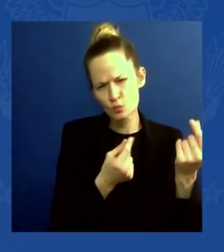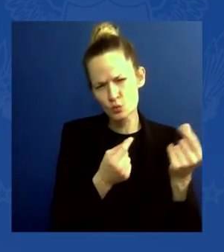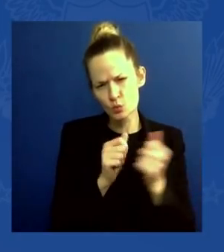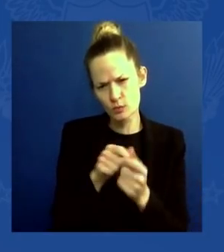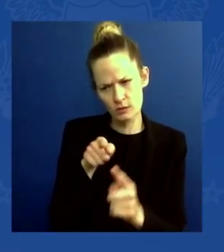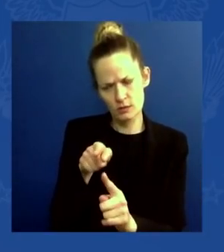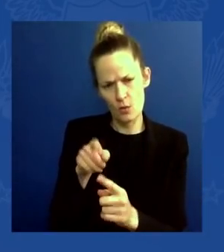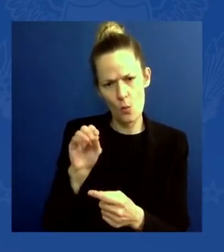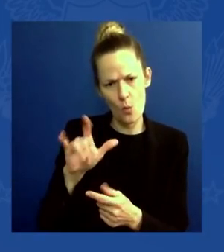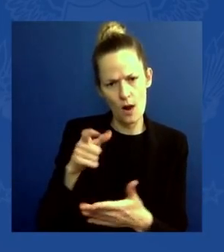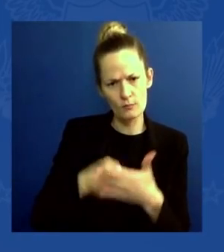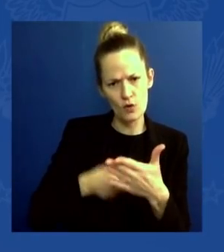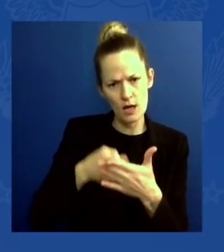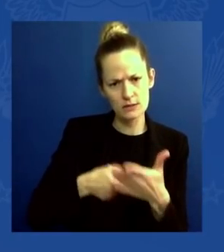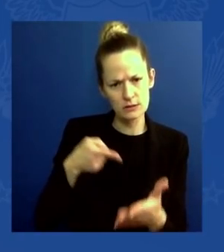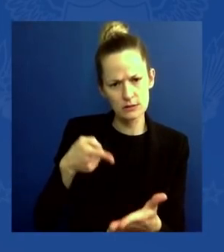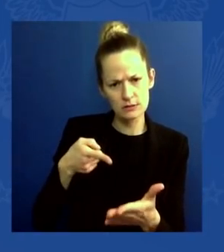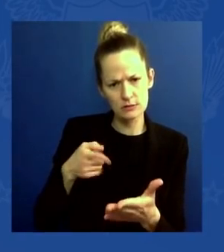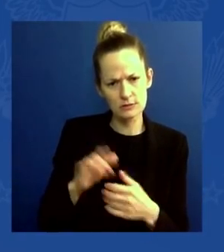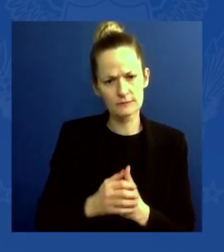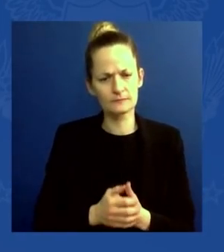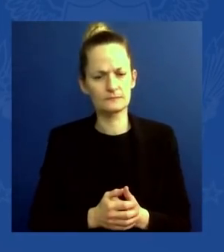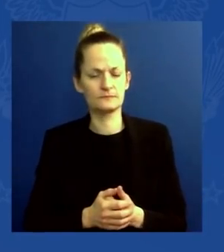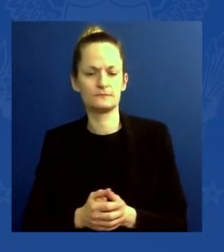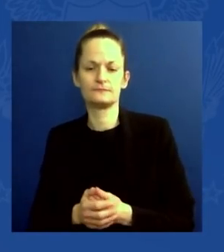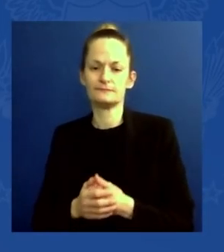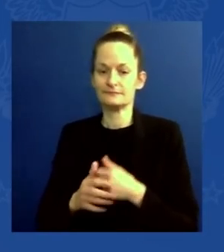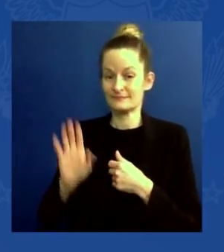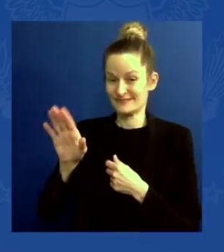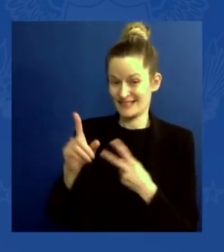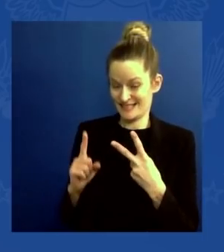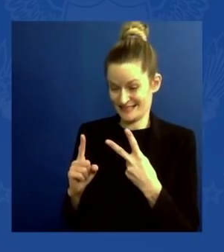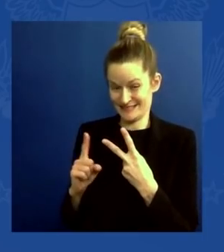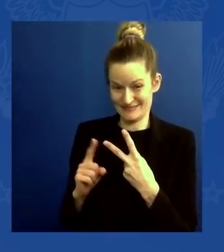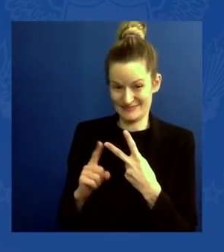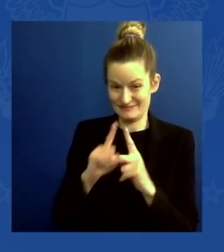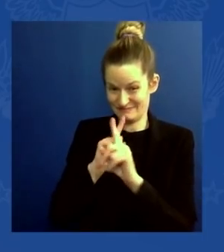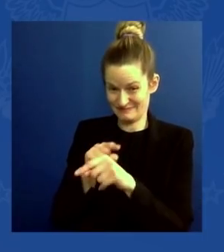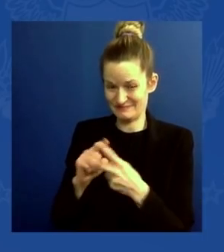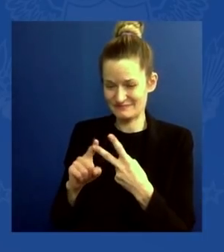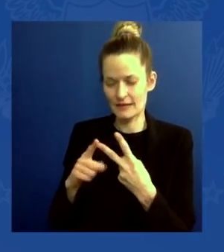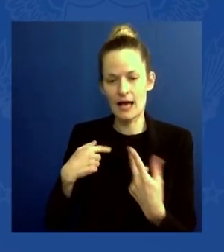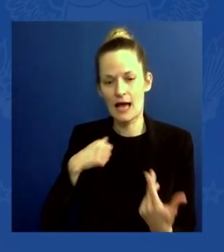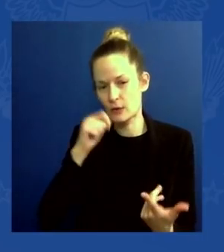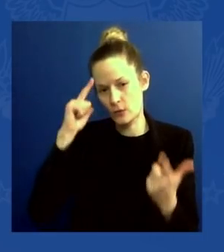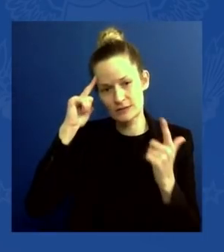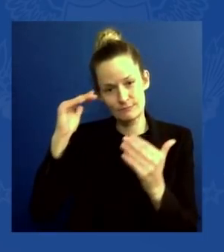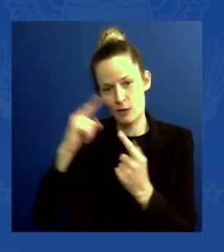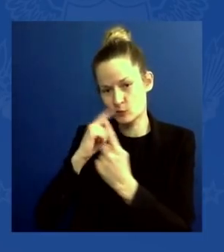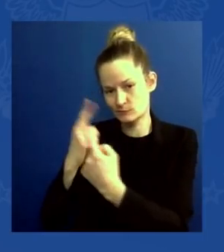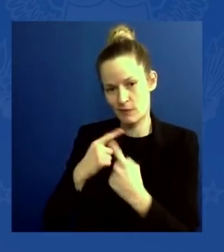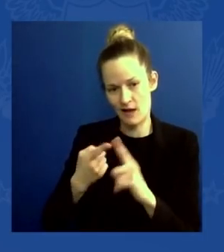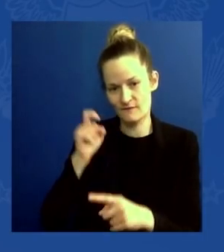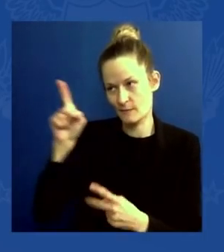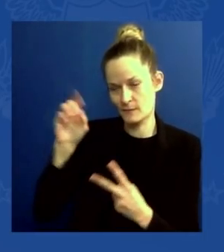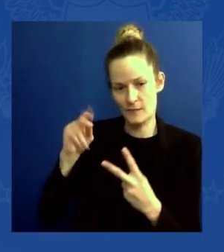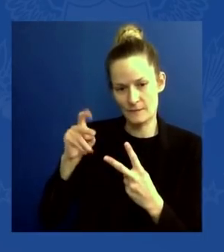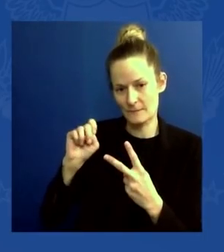They're going to pump some more oil, whether they pump enough oil is a different thing. There are other -- are -- there other tools in the arsenal that we have to deal --